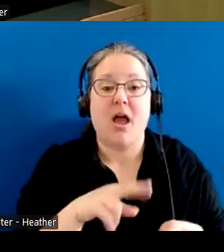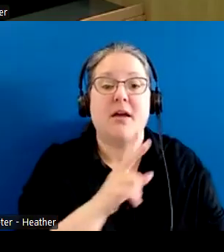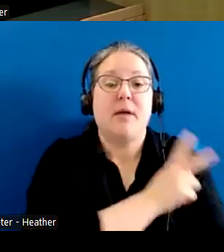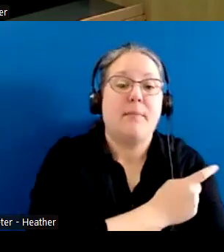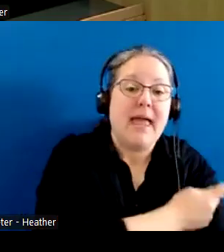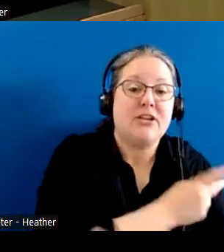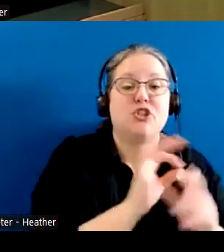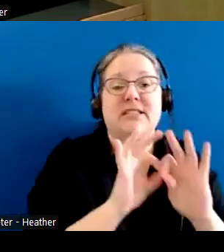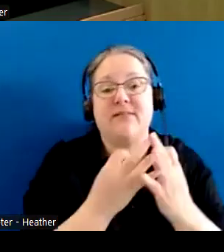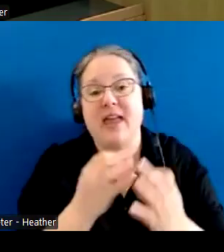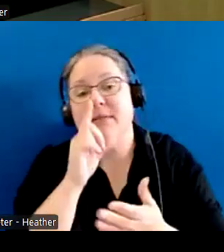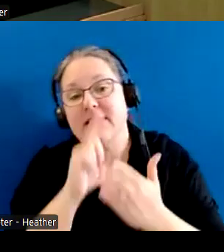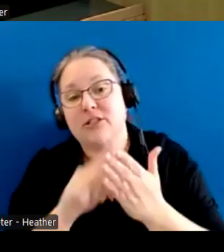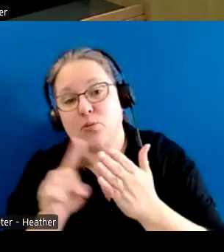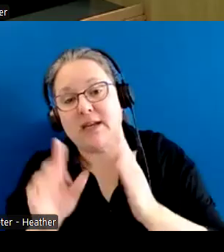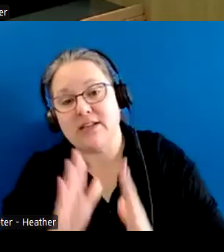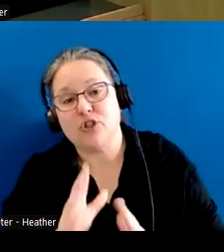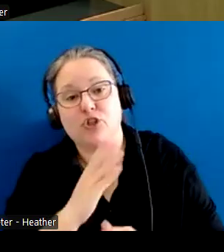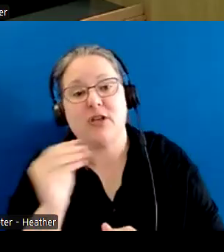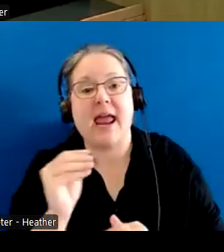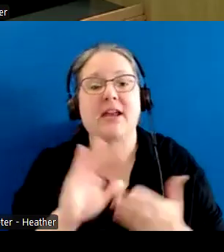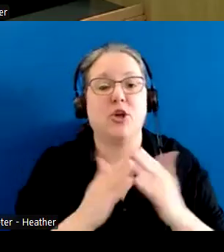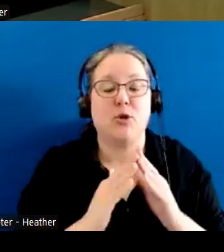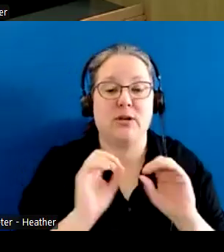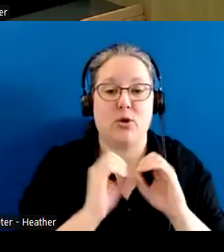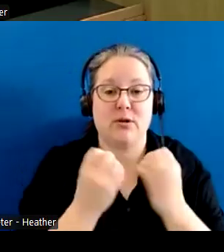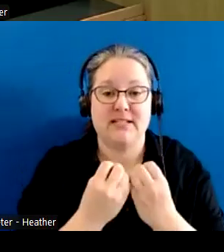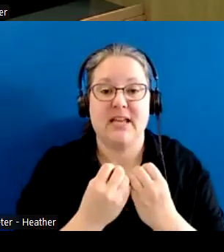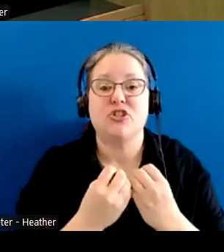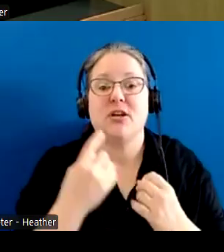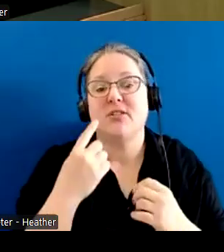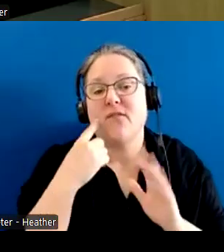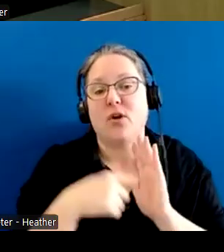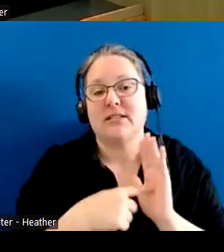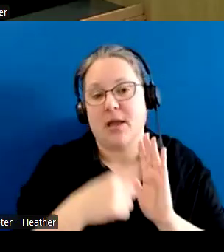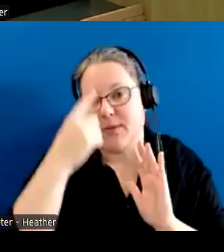patients and families, and community organizations like Mental Health America. Most of the responses